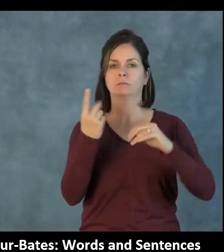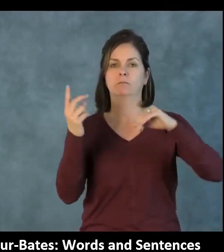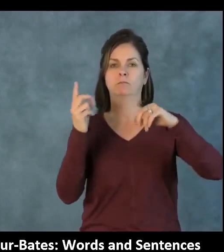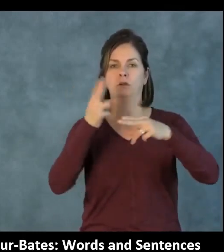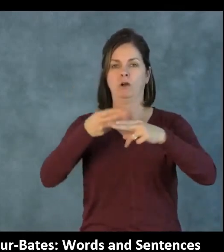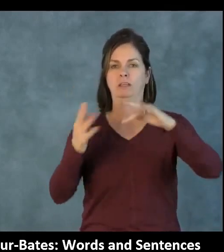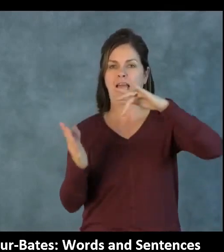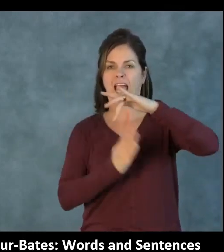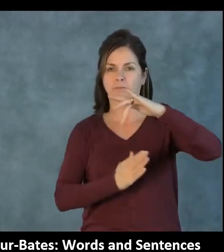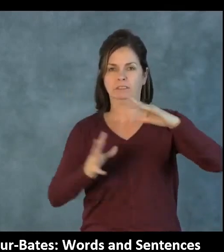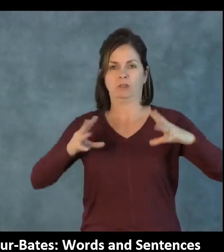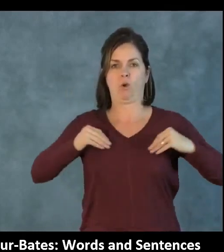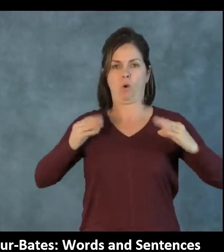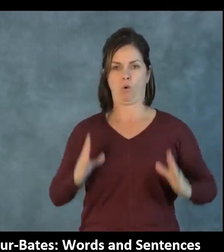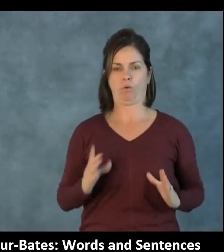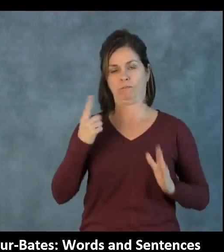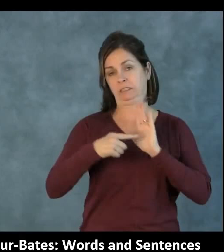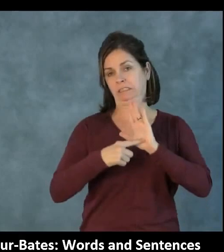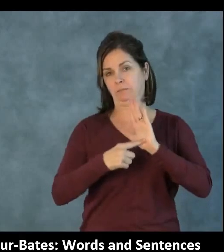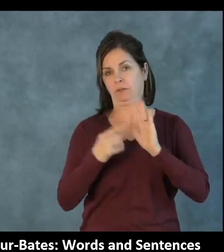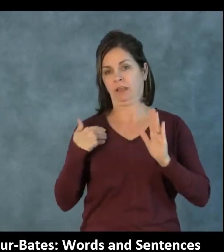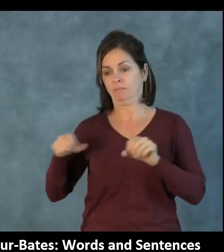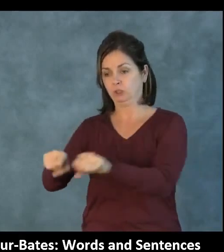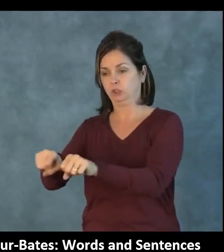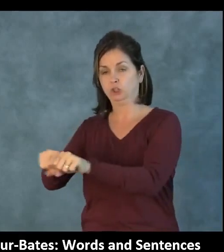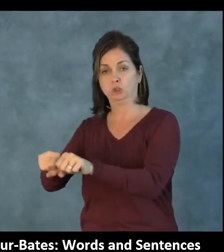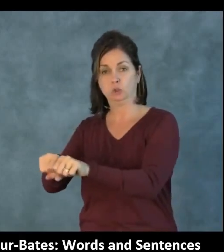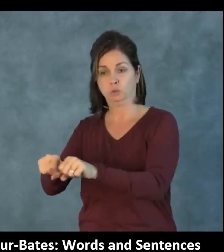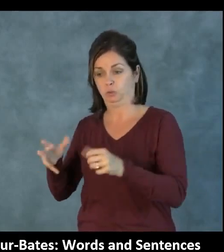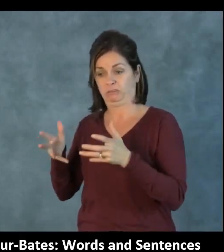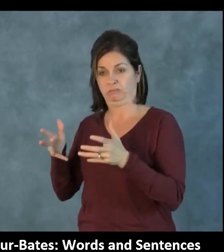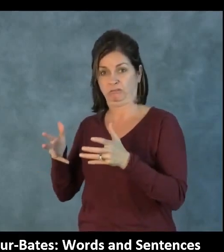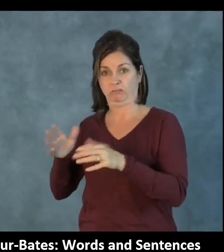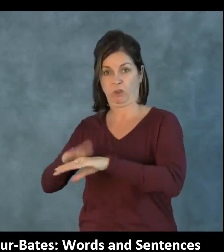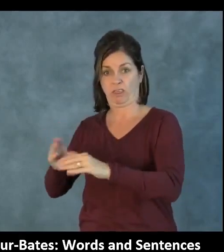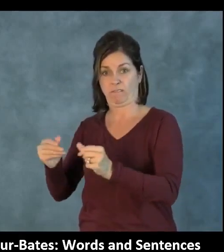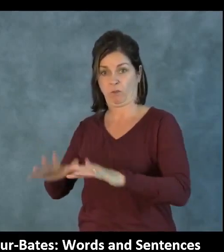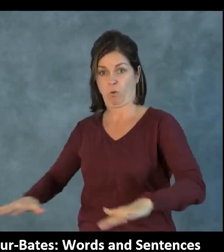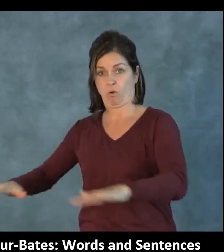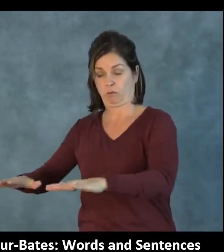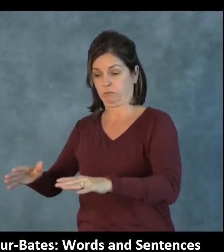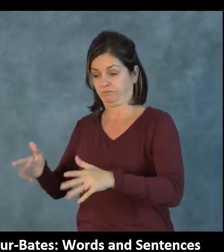For example, there's a pair of shoes on the floor, that belonged to his father, but his father is not